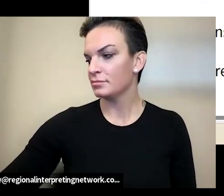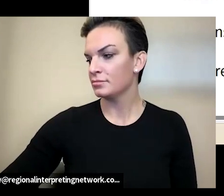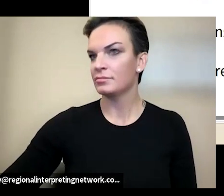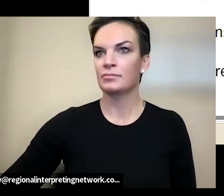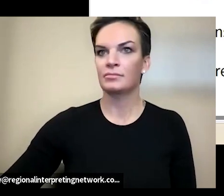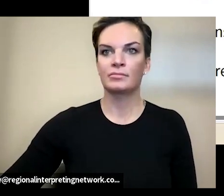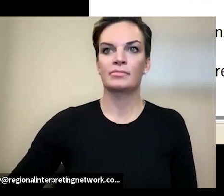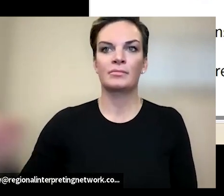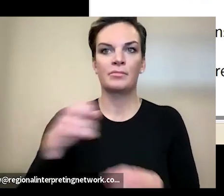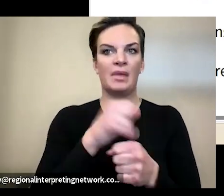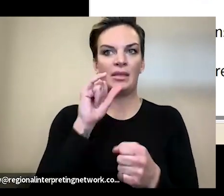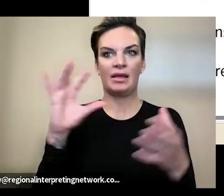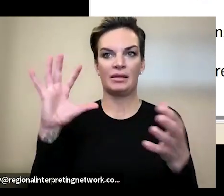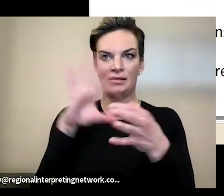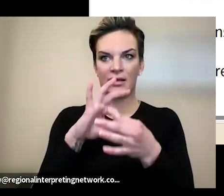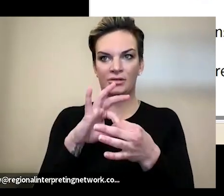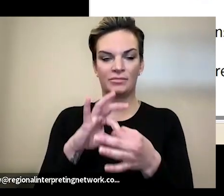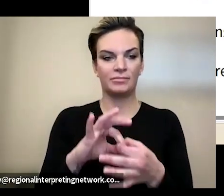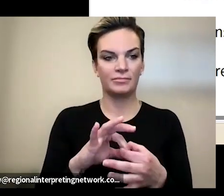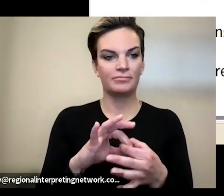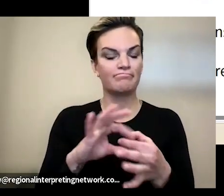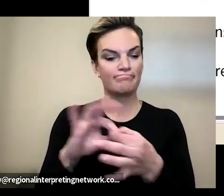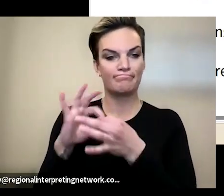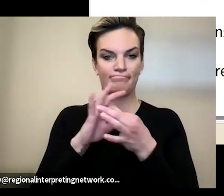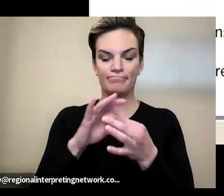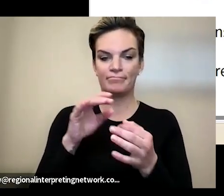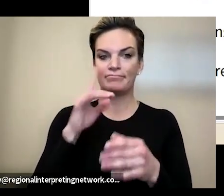It allows you to make connections inside and outside of our communities, you never know who